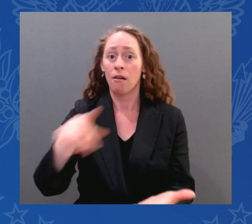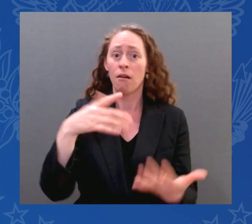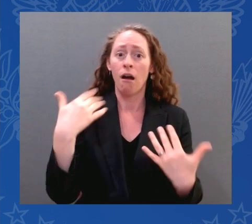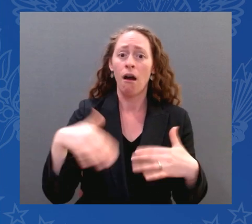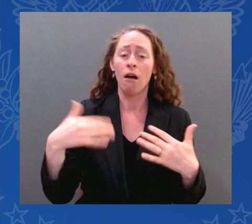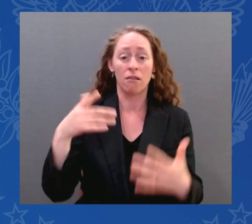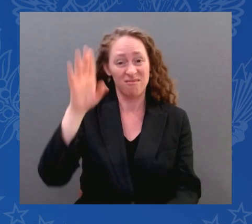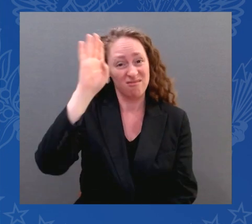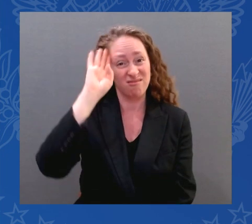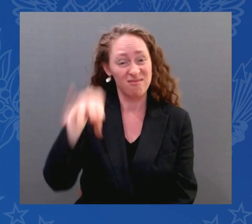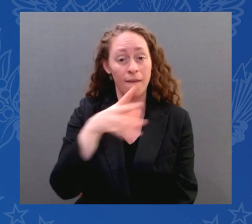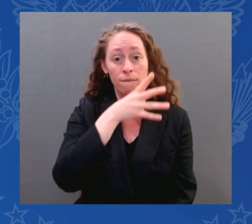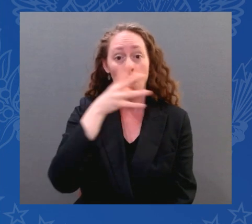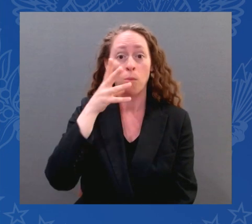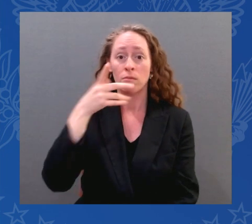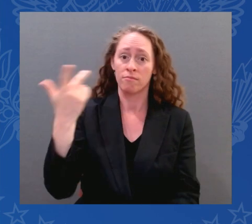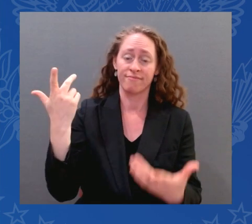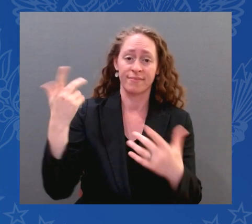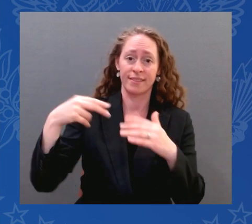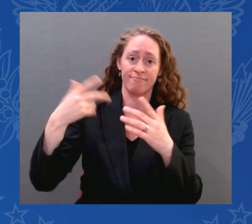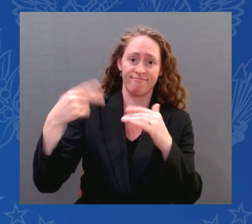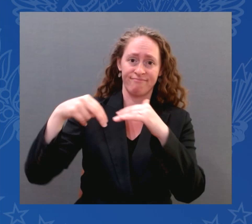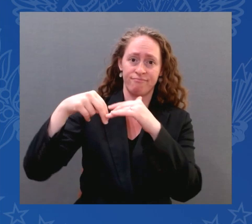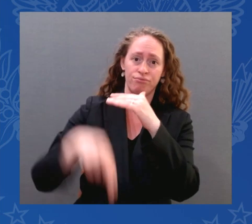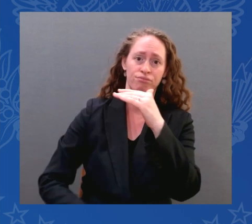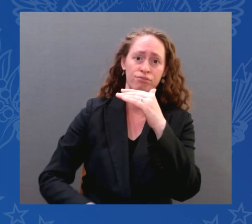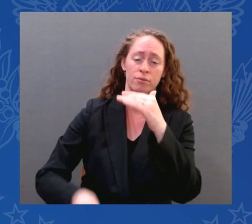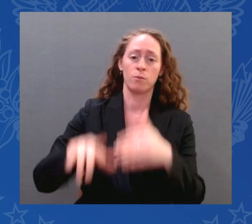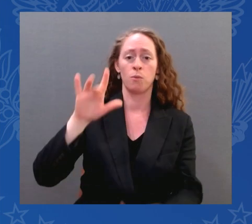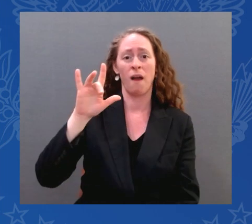in just the past six months due to ocean shipping problems.